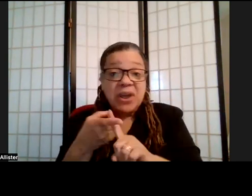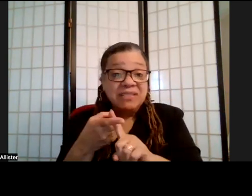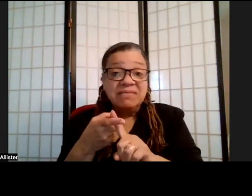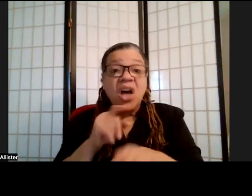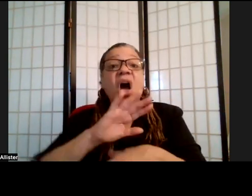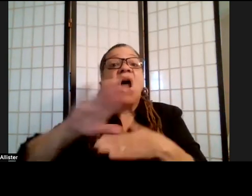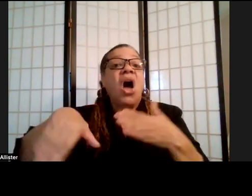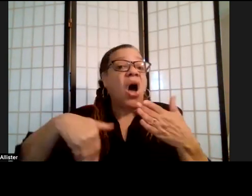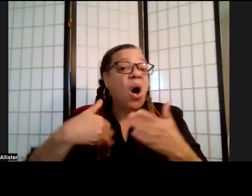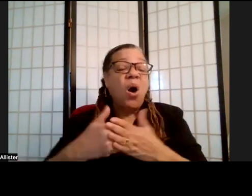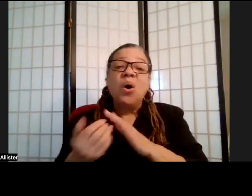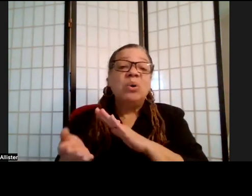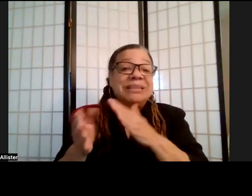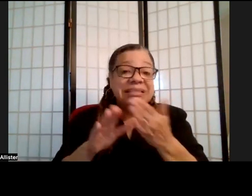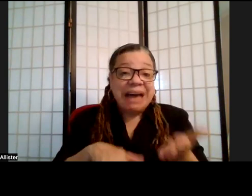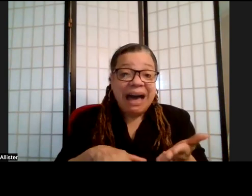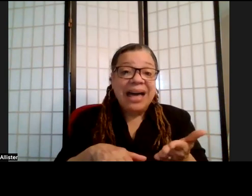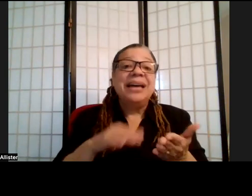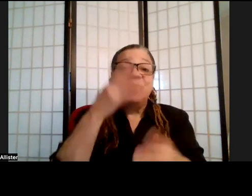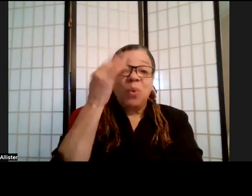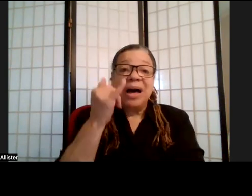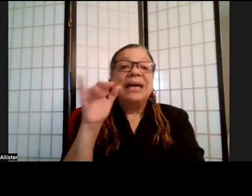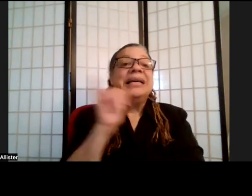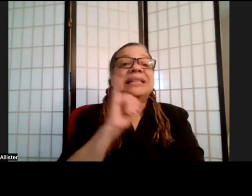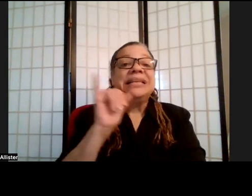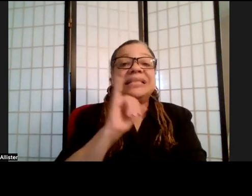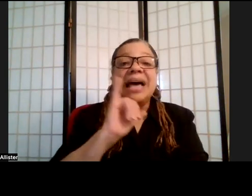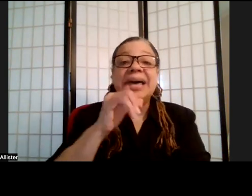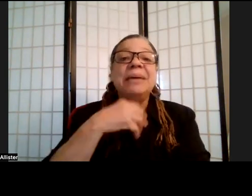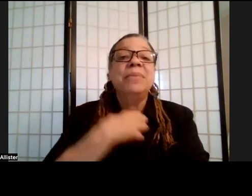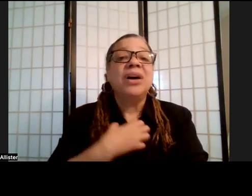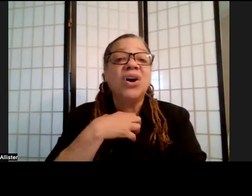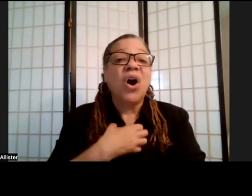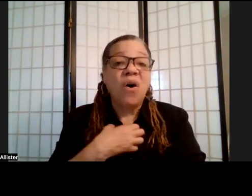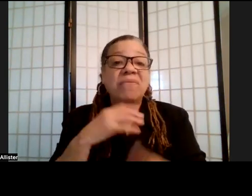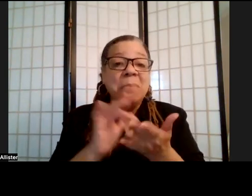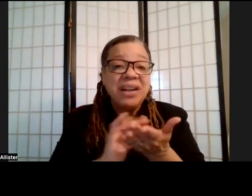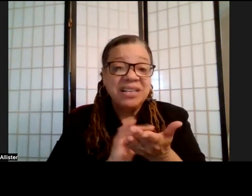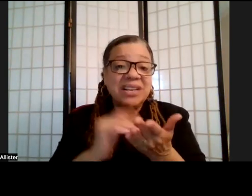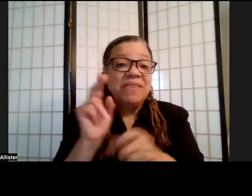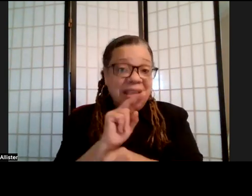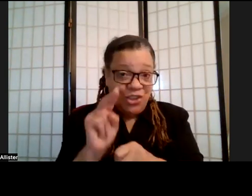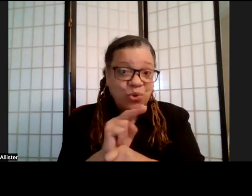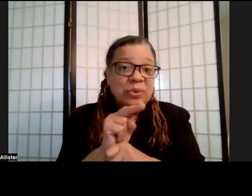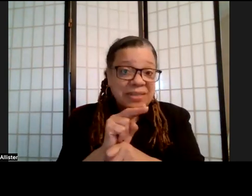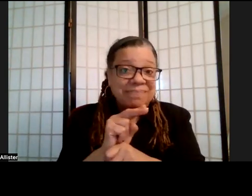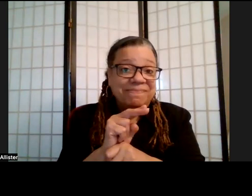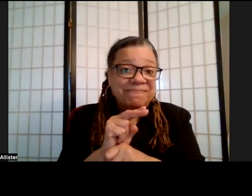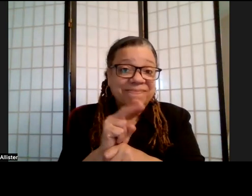all from consuming the exact same cough syrup. Coming on the heels of another scandal related to the quality of cardiovascular drugs that had claimed the lives